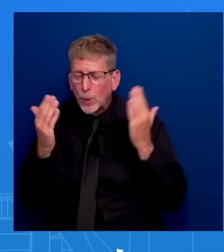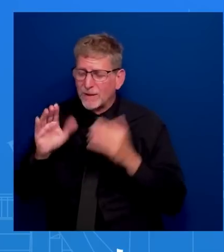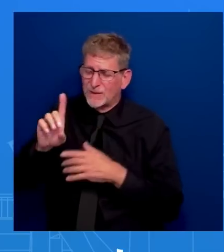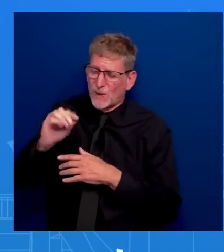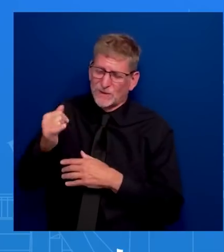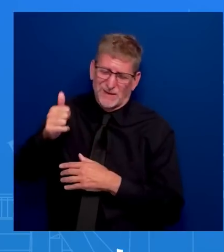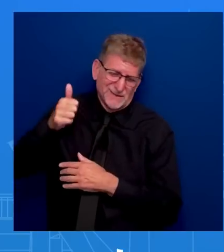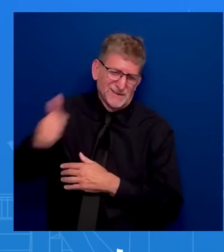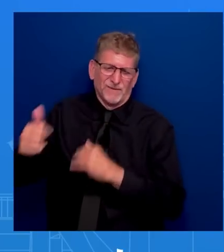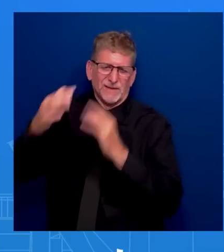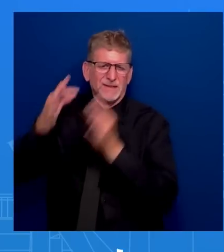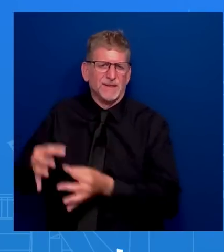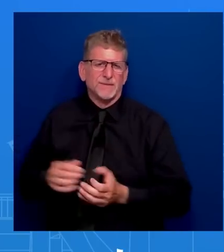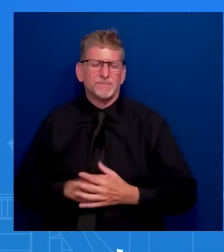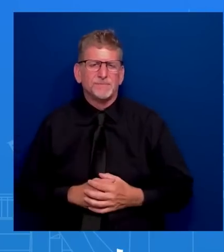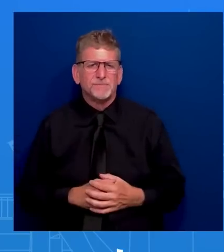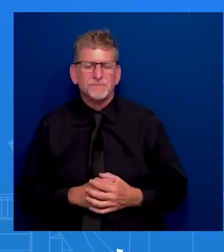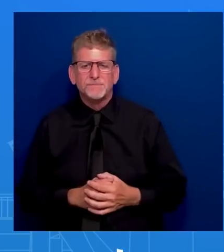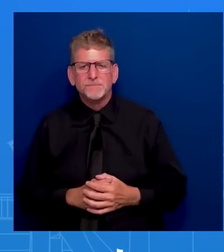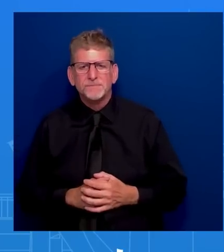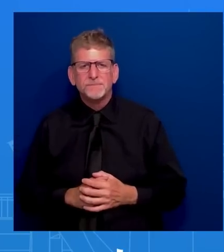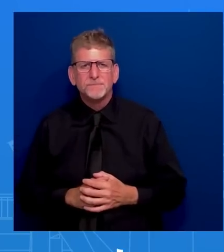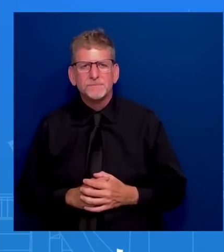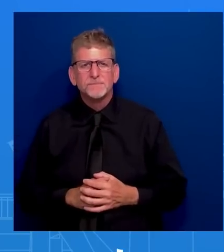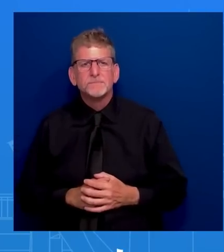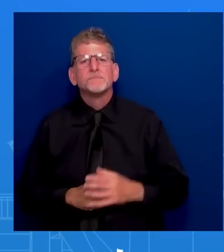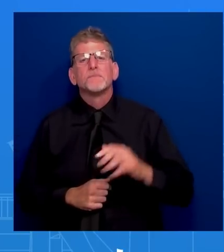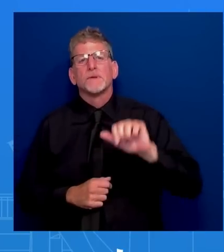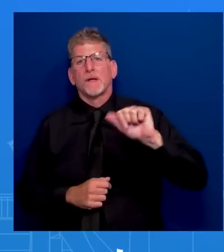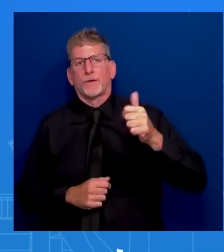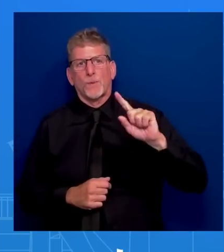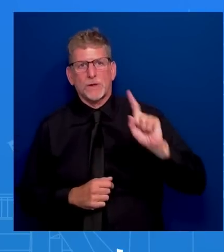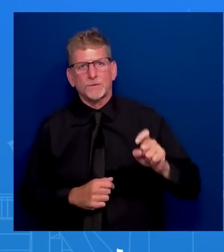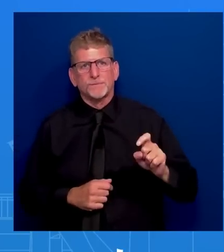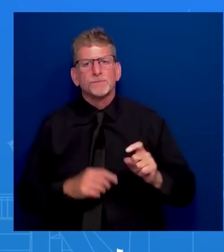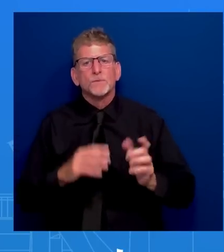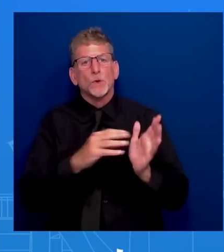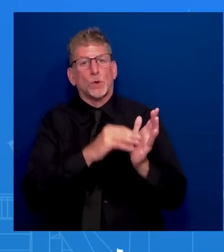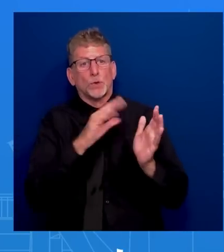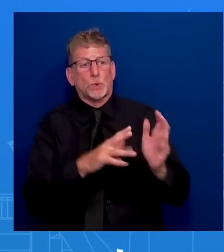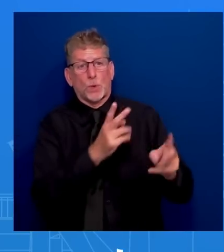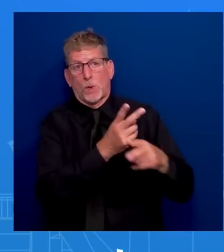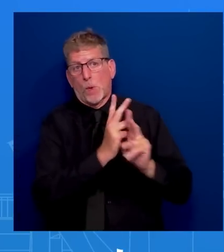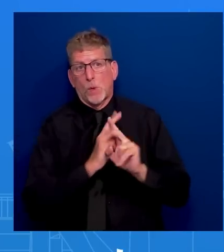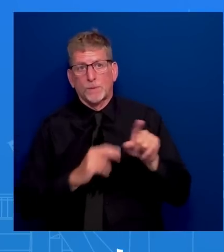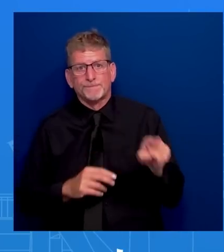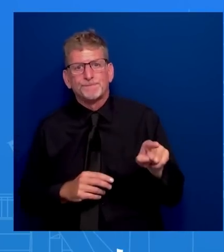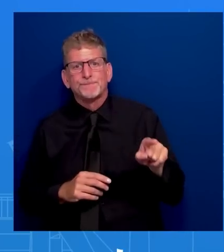just one more time. The way this was described previously in reporting and just in conversations about it, even in this room,